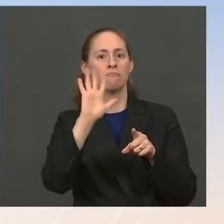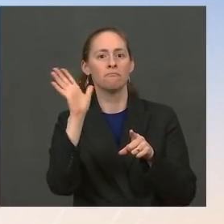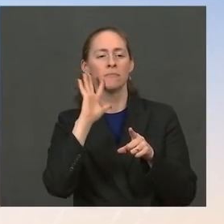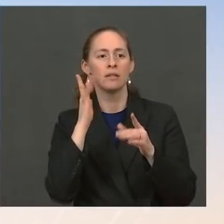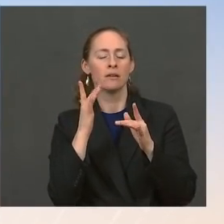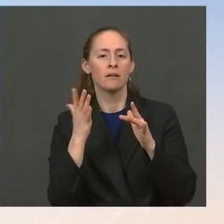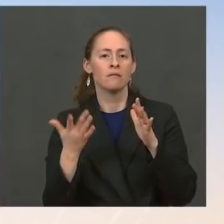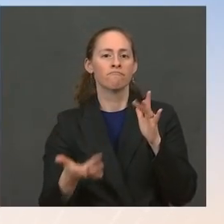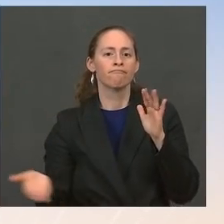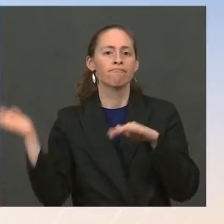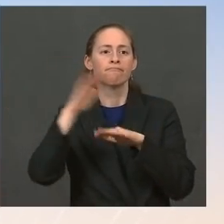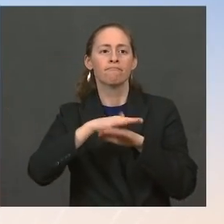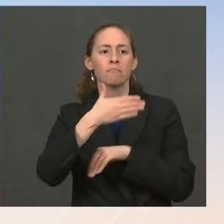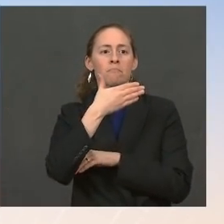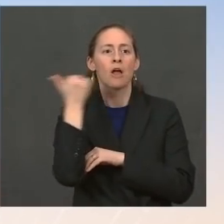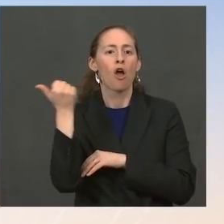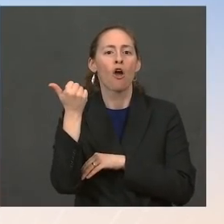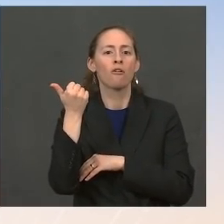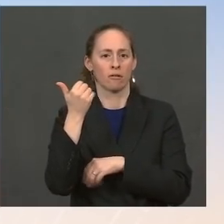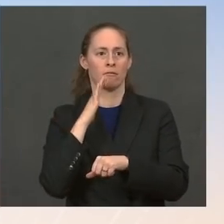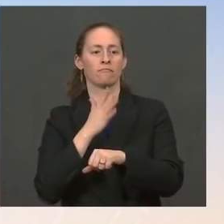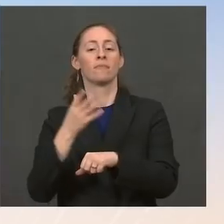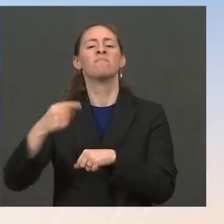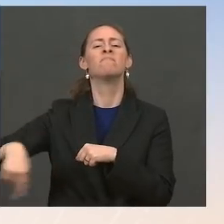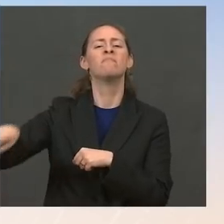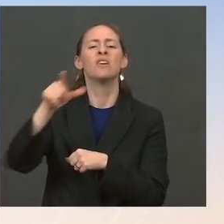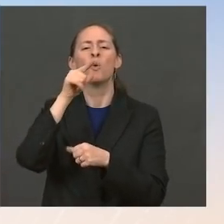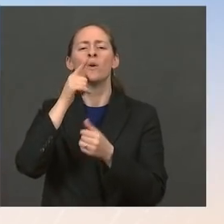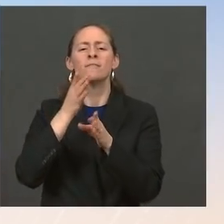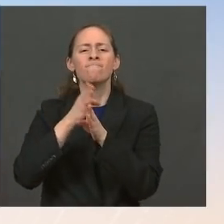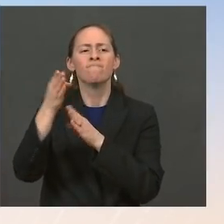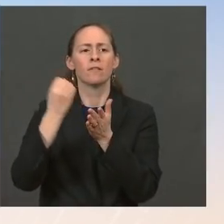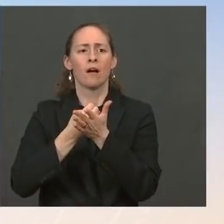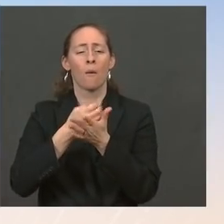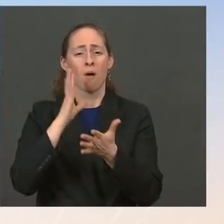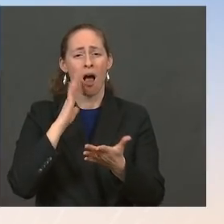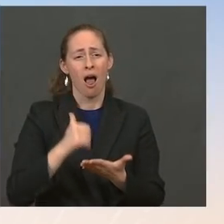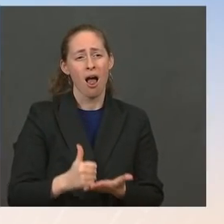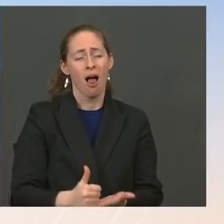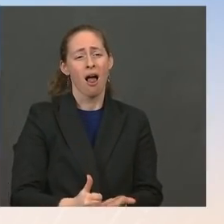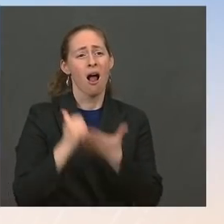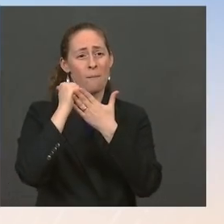by many economists out there is that there will be savings. Over 10 years, it will actually reduce the deficit.